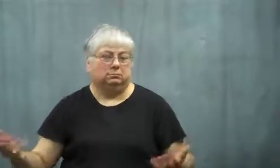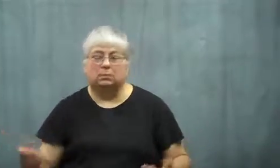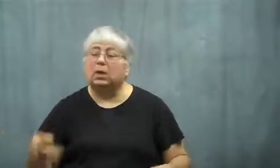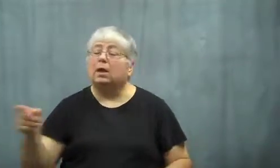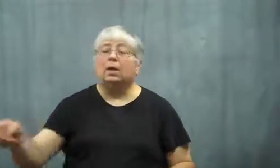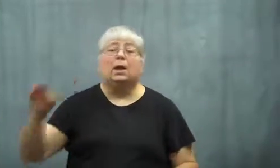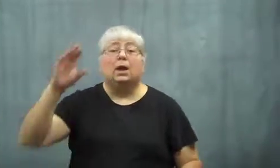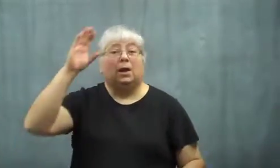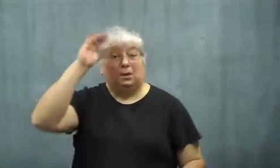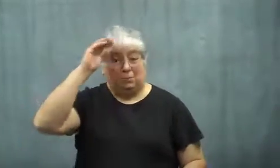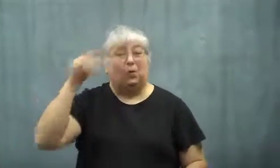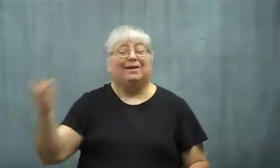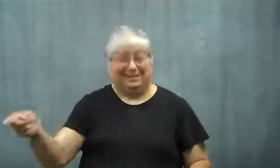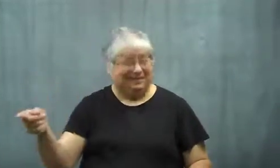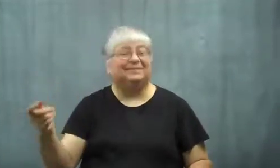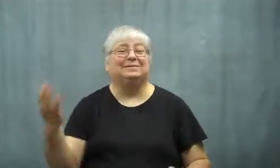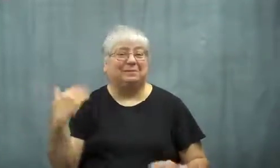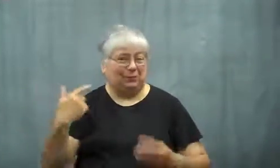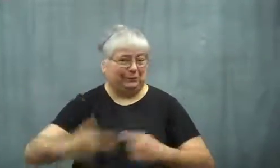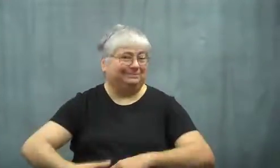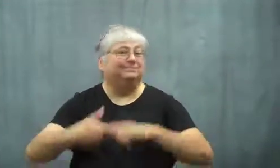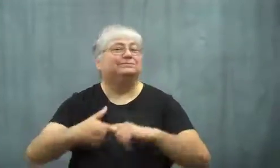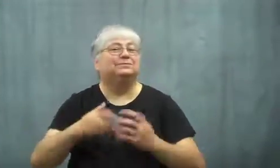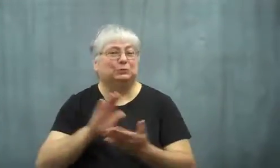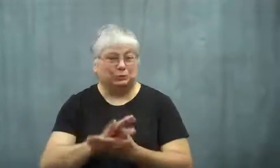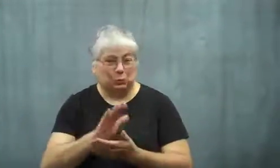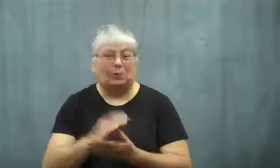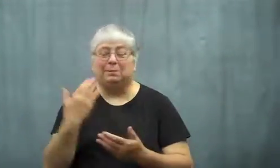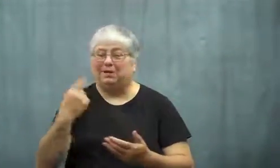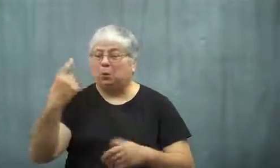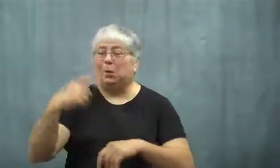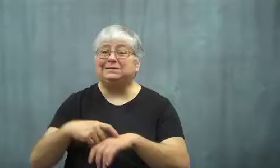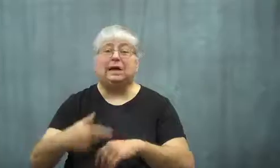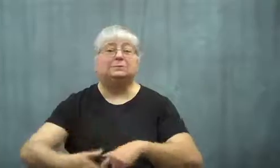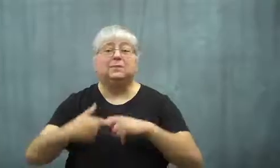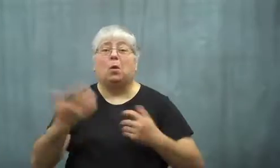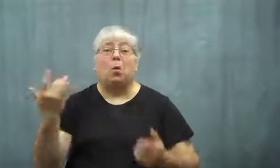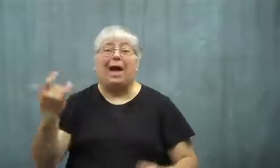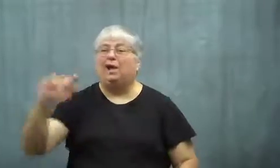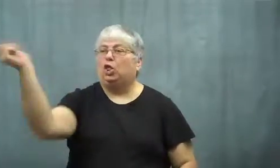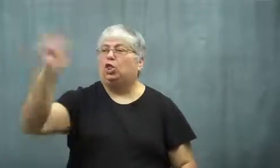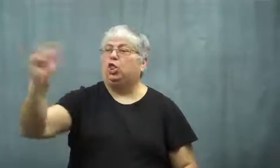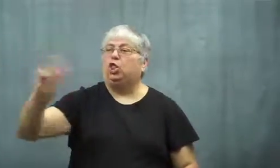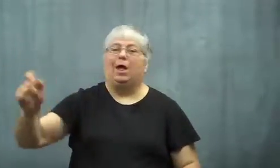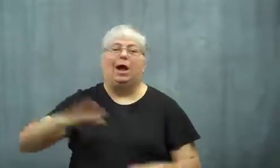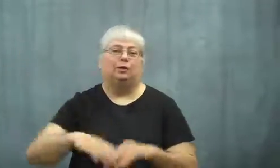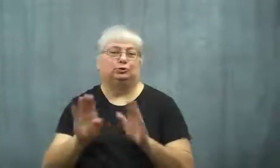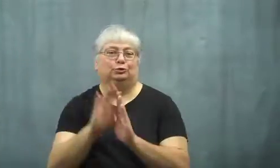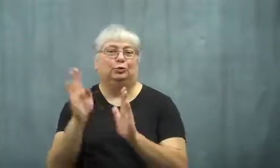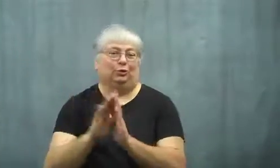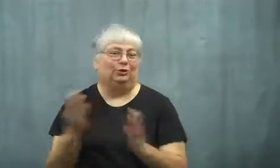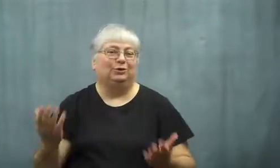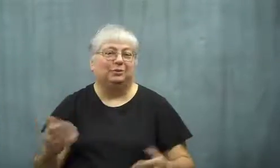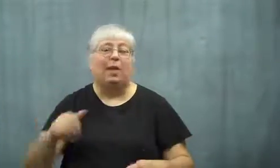Trayvon had been suspended in the past for writing graffiti on a door.